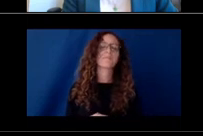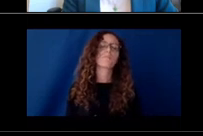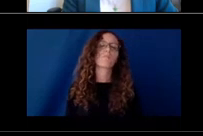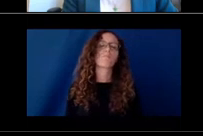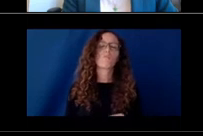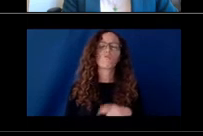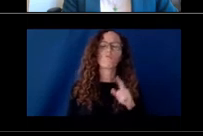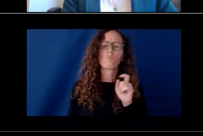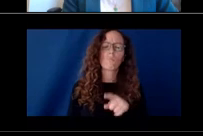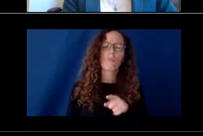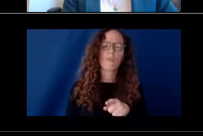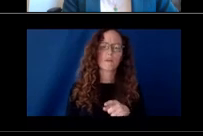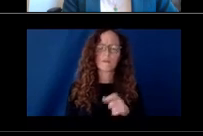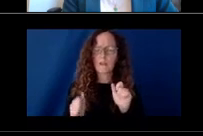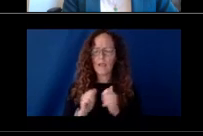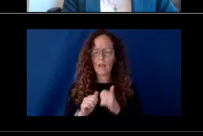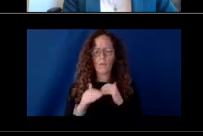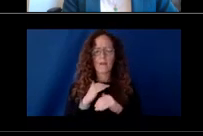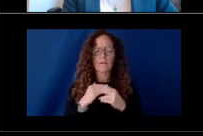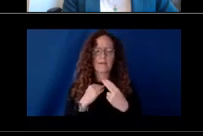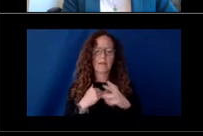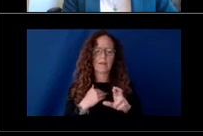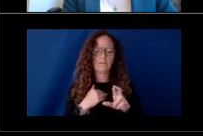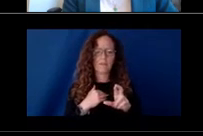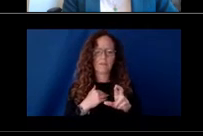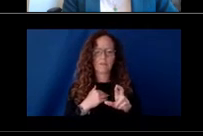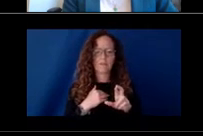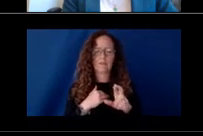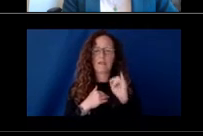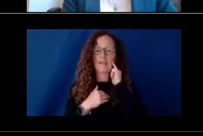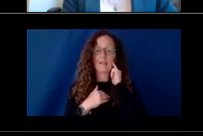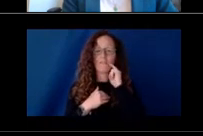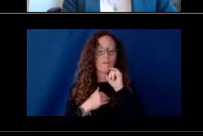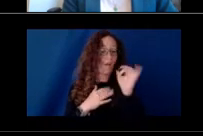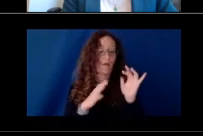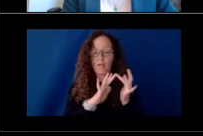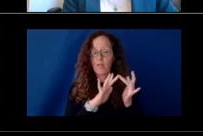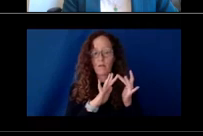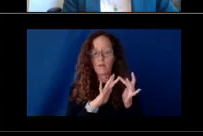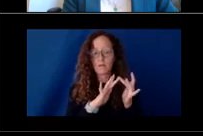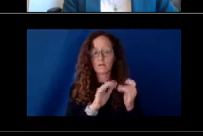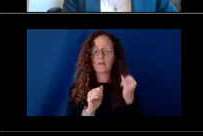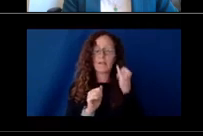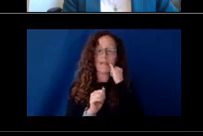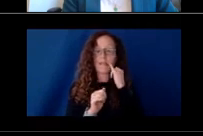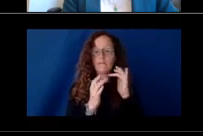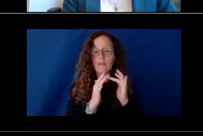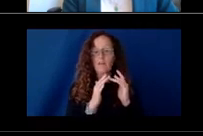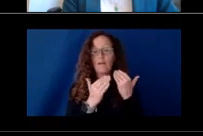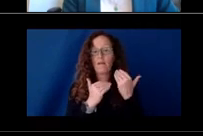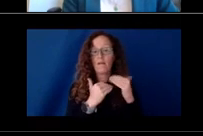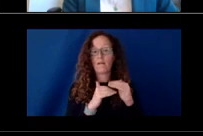the HeatRisk information in an offline mode if you have limited internet access?